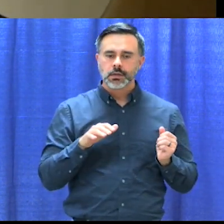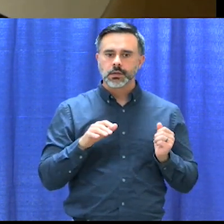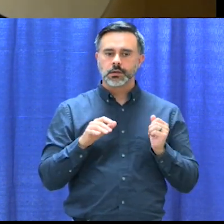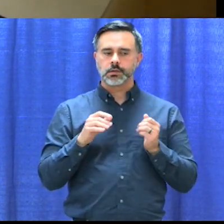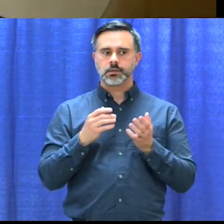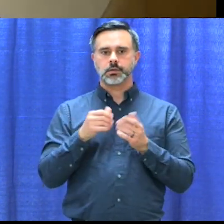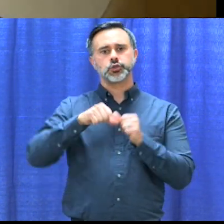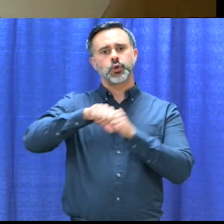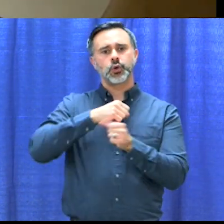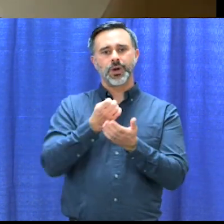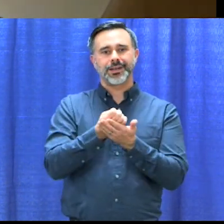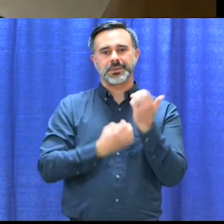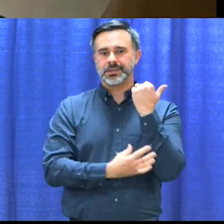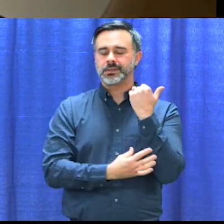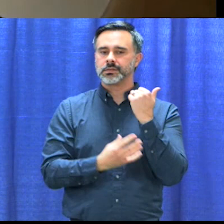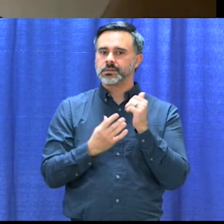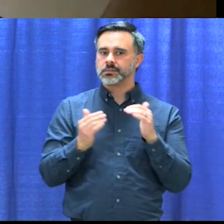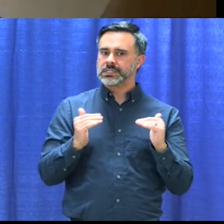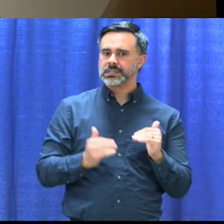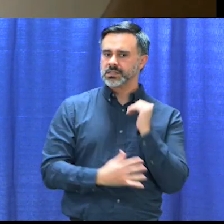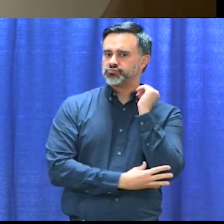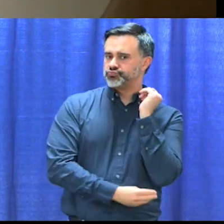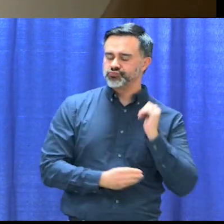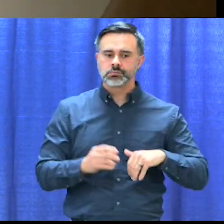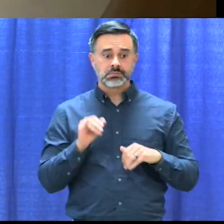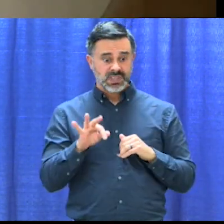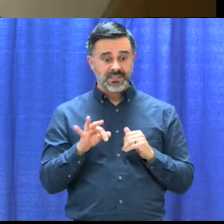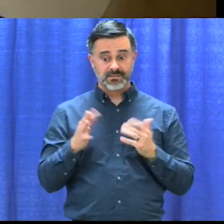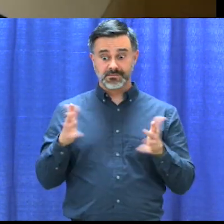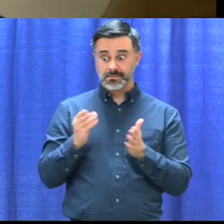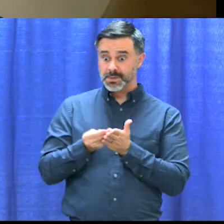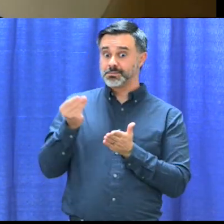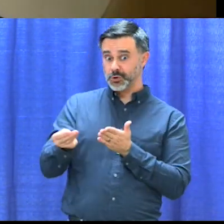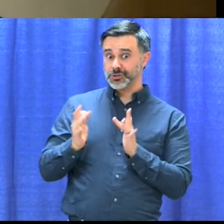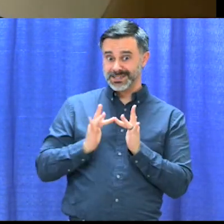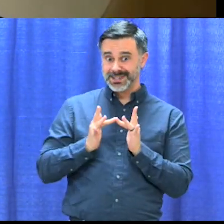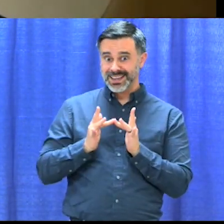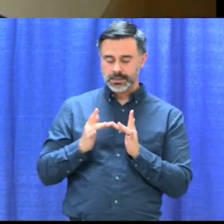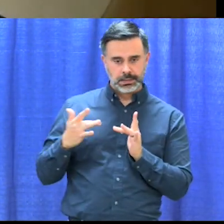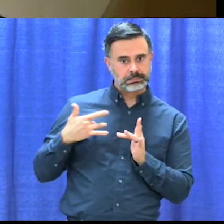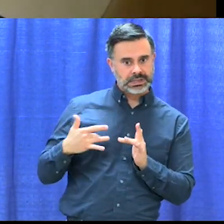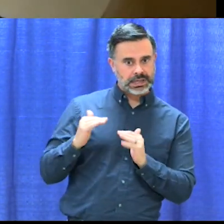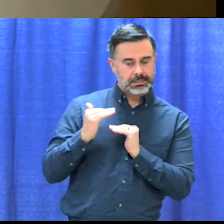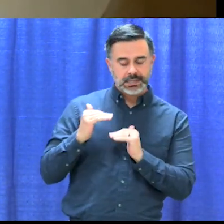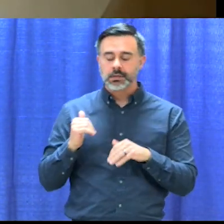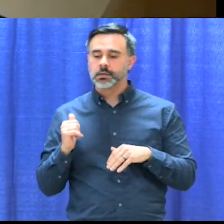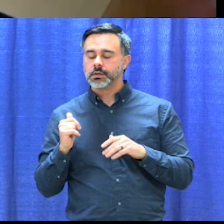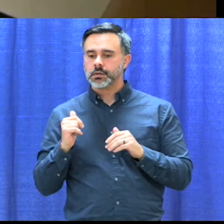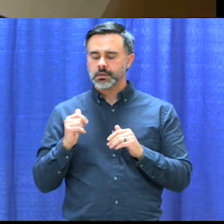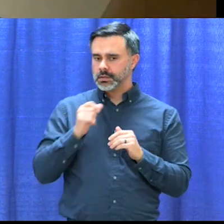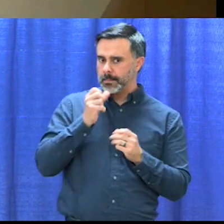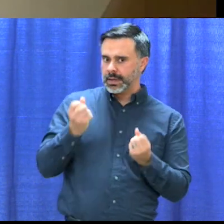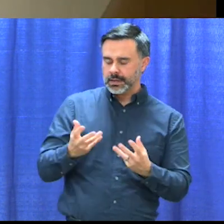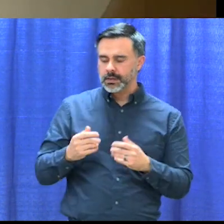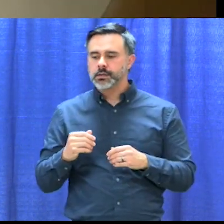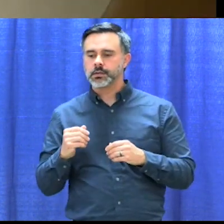If they have purchased any internet which is limited what happens is for ten dollars